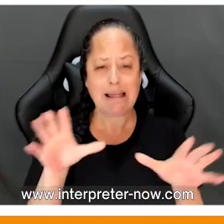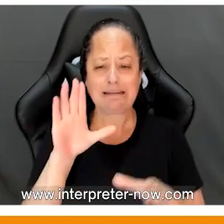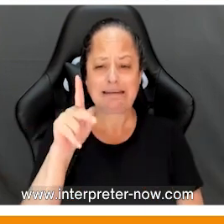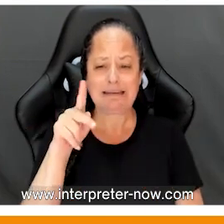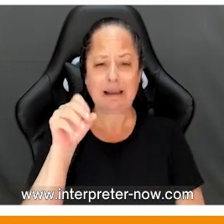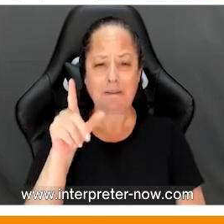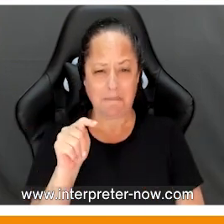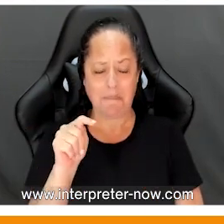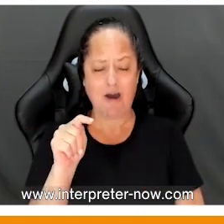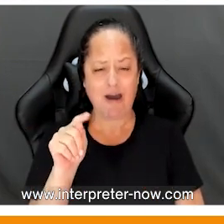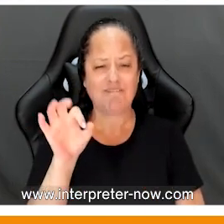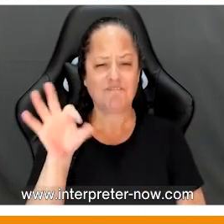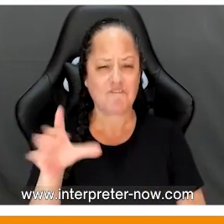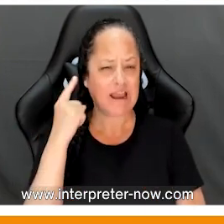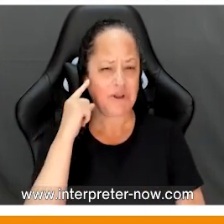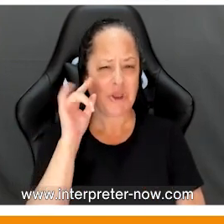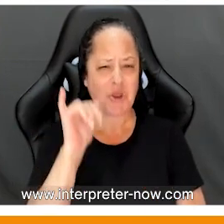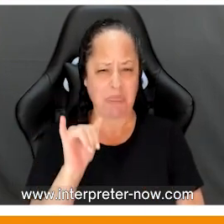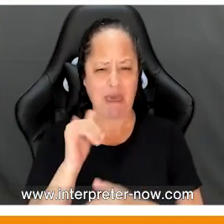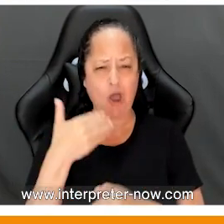It's a phrase that's thrown out there pretty often.